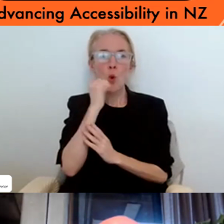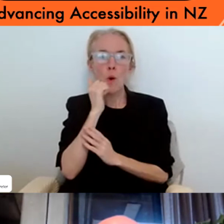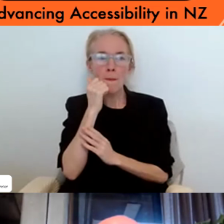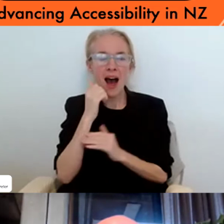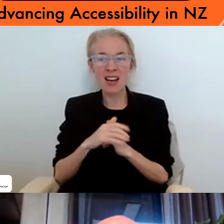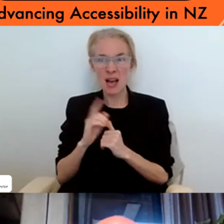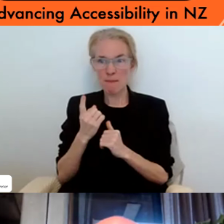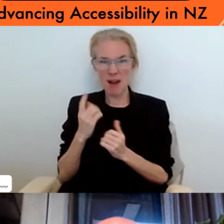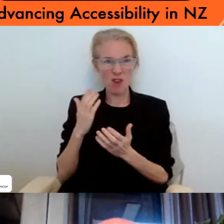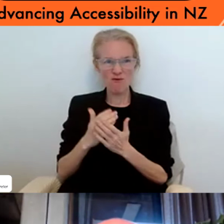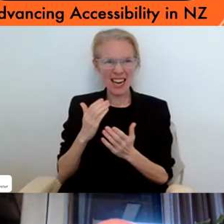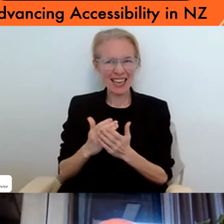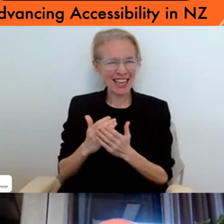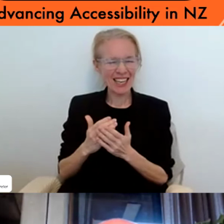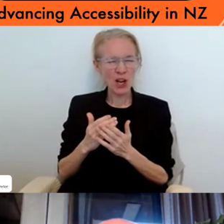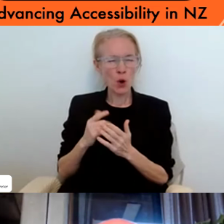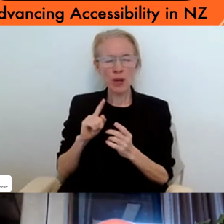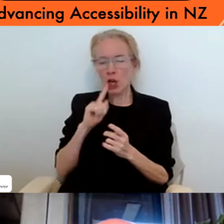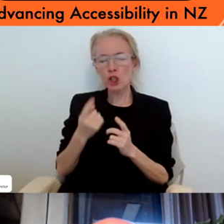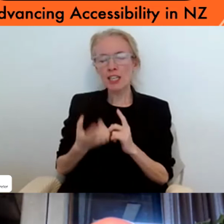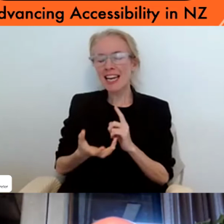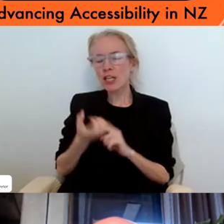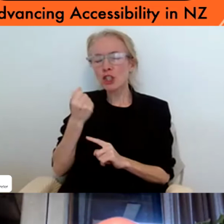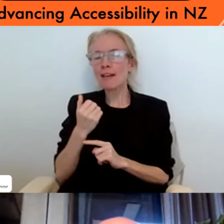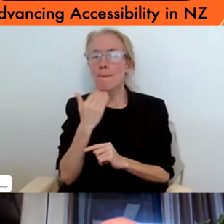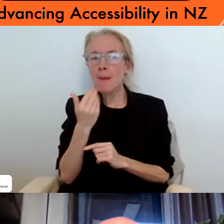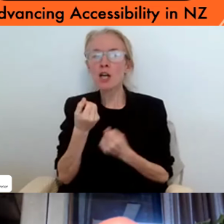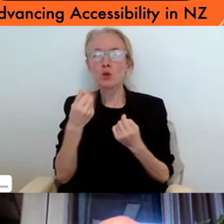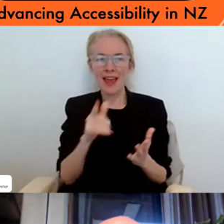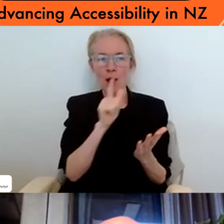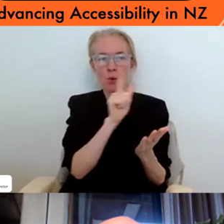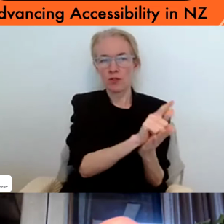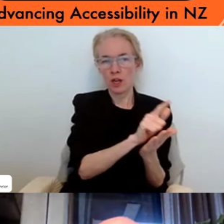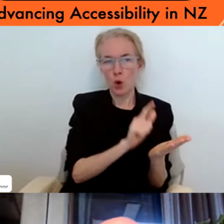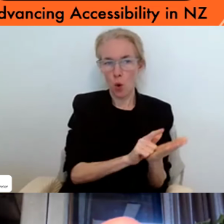come in. So I guess while industry has a part to play, it does rely